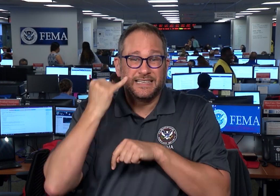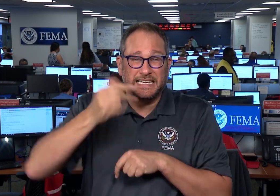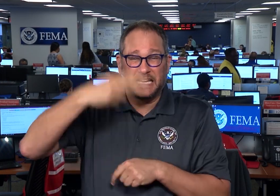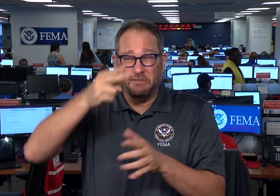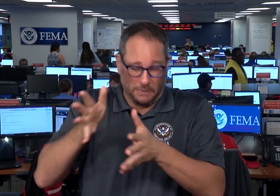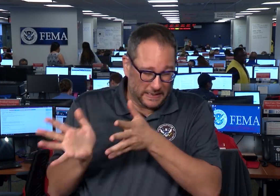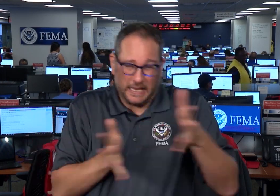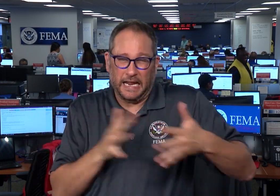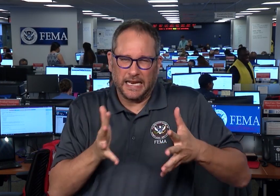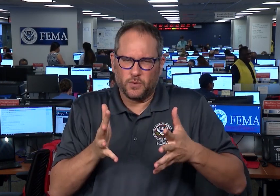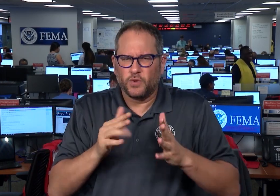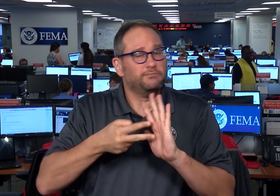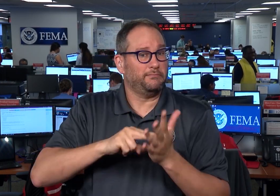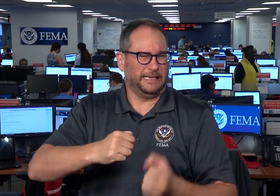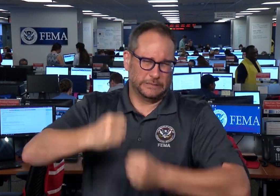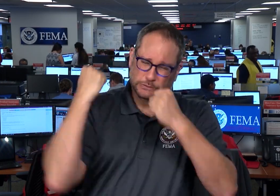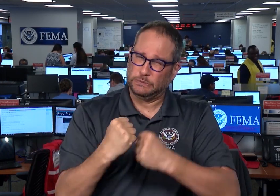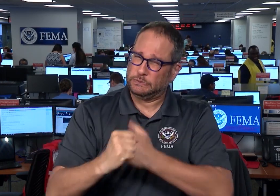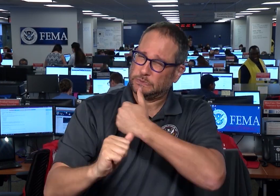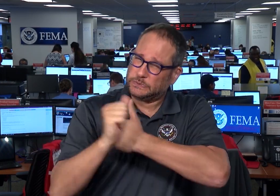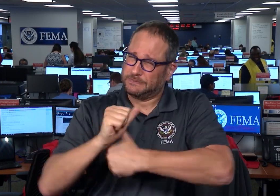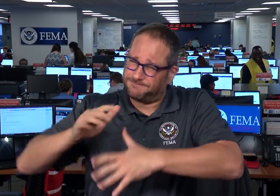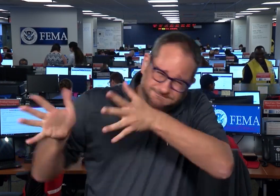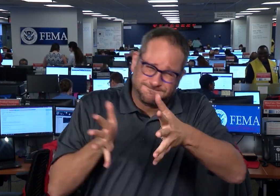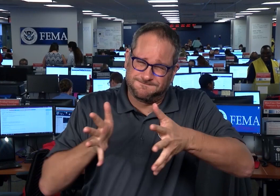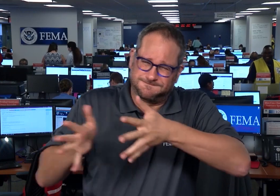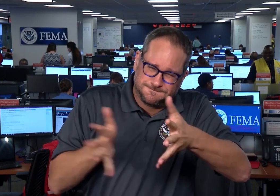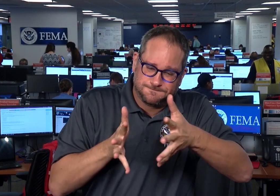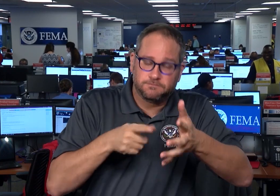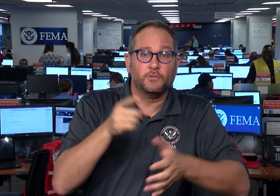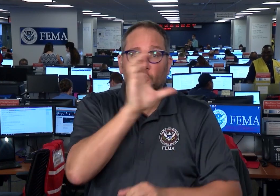If there are high winds, which are very strong and dangerous winds,